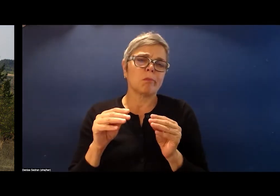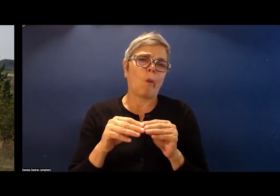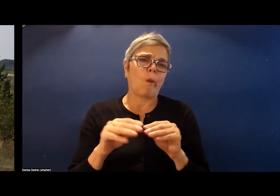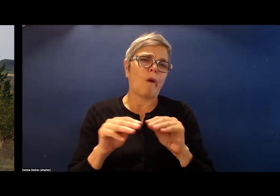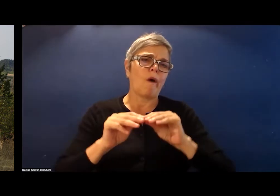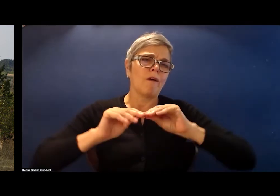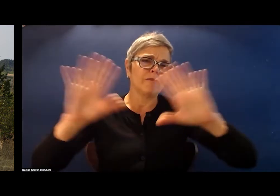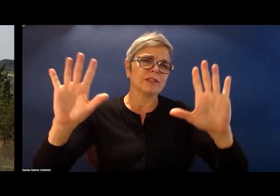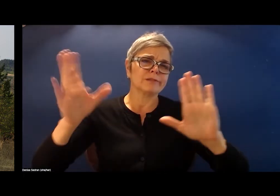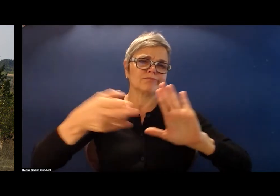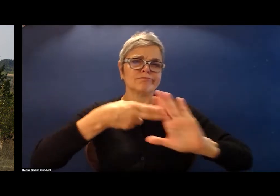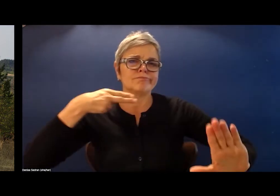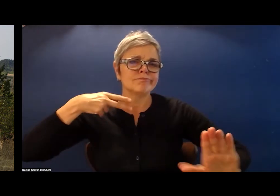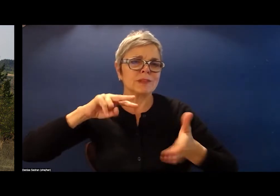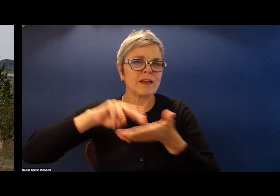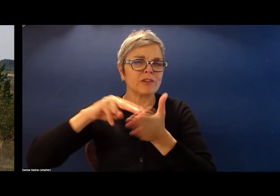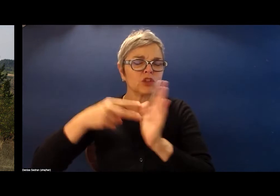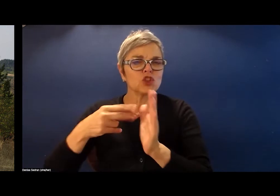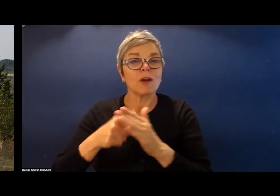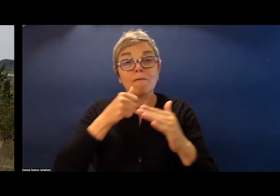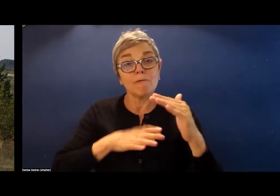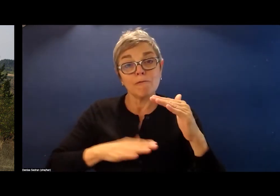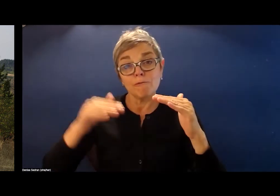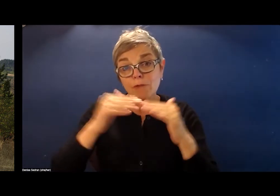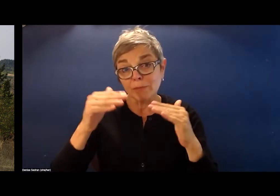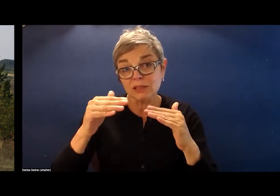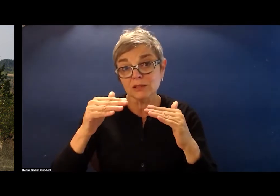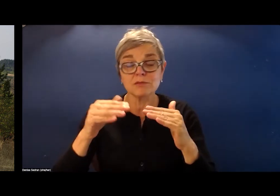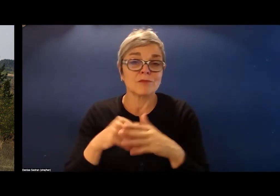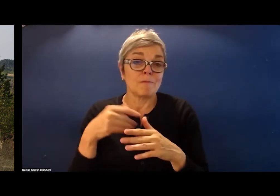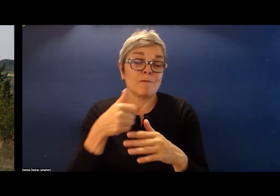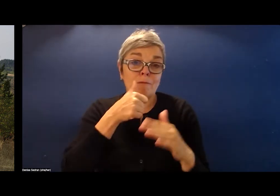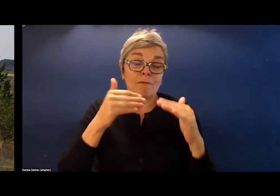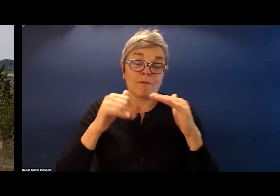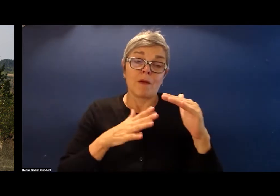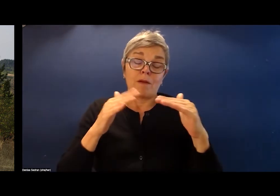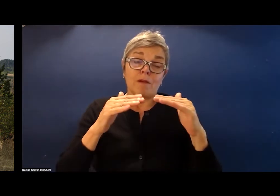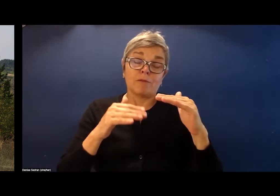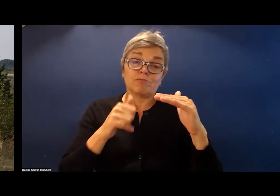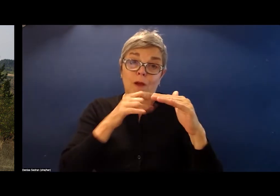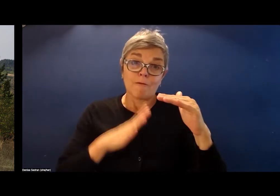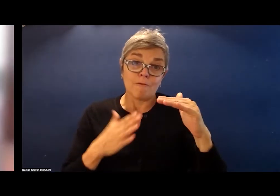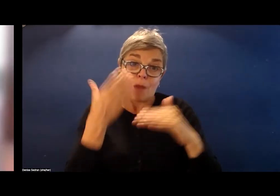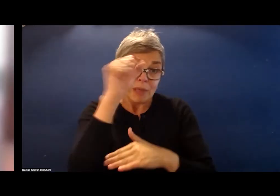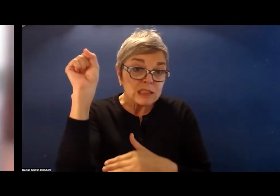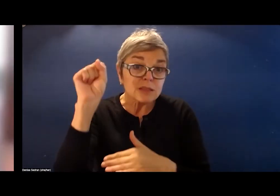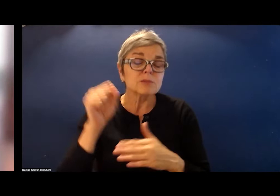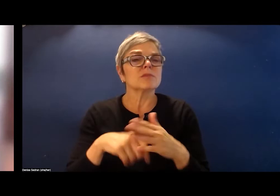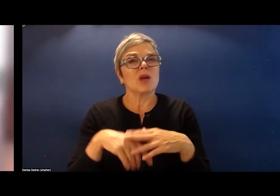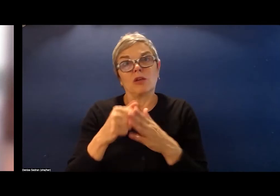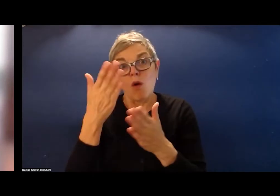then we ended up working with. I think by virtue of my age, I was a child during second wave feminism